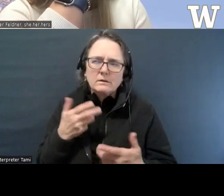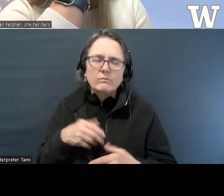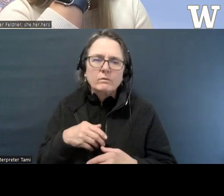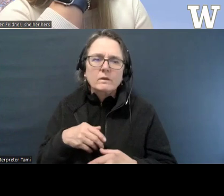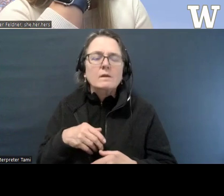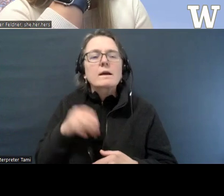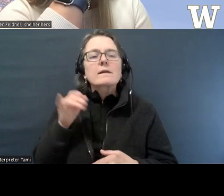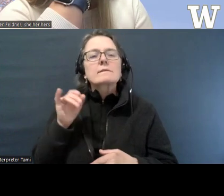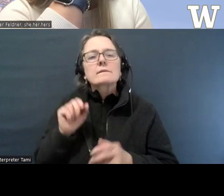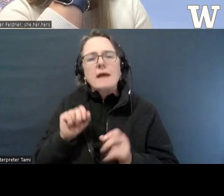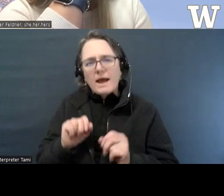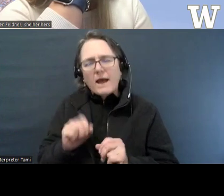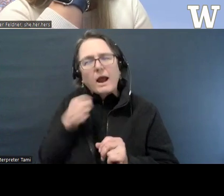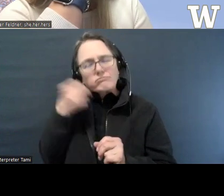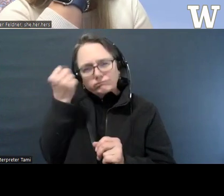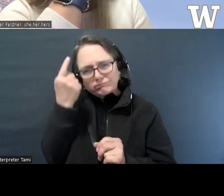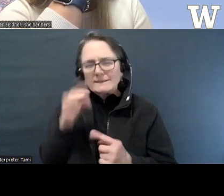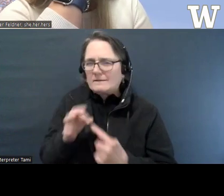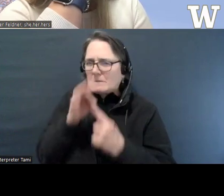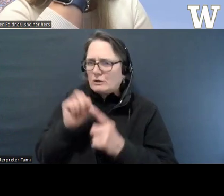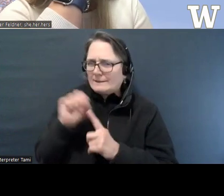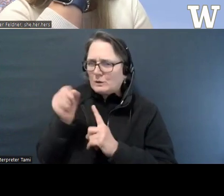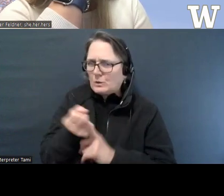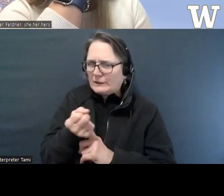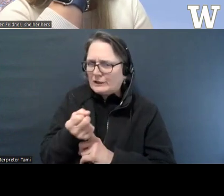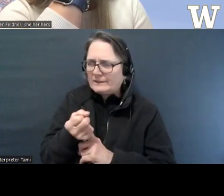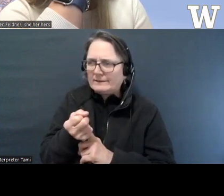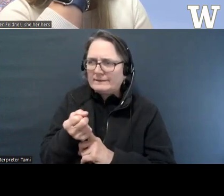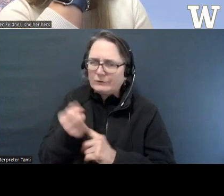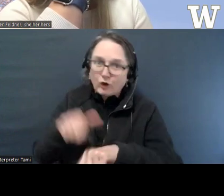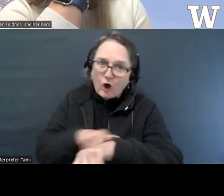but not when, you know, such attitude,